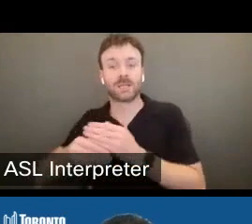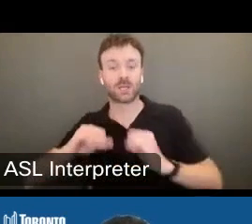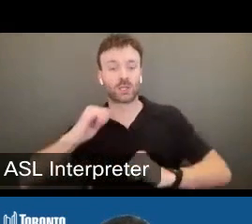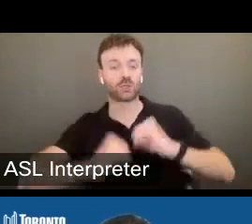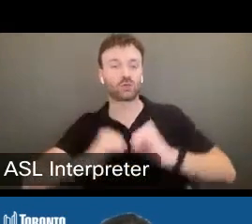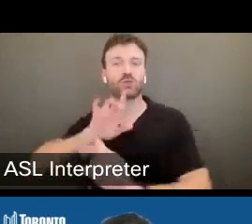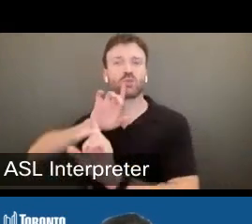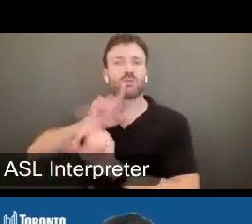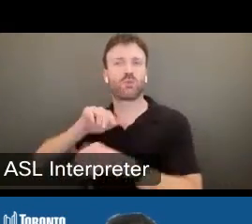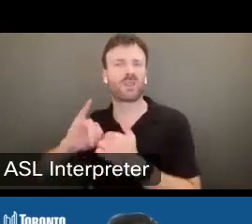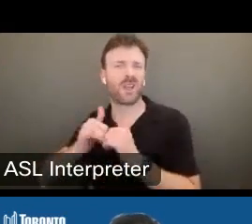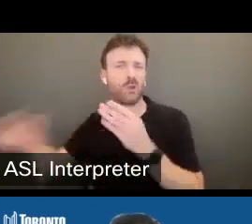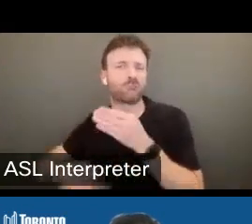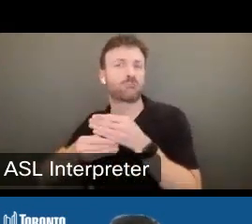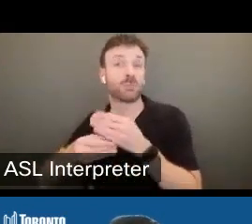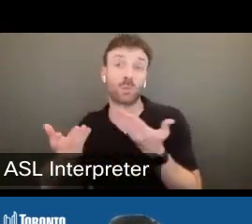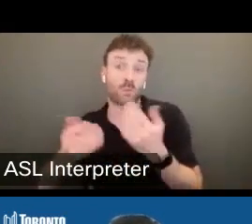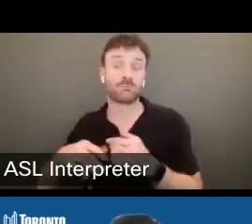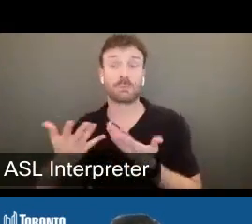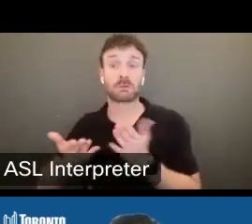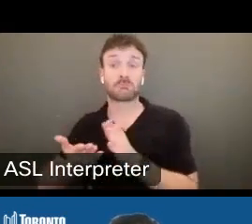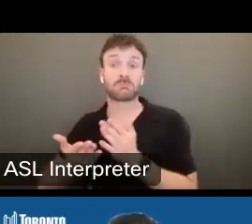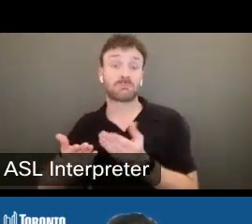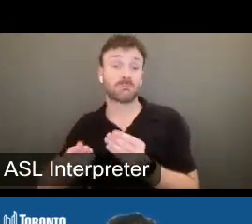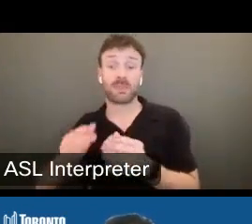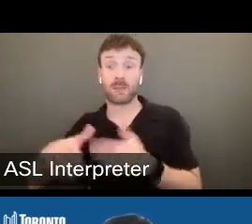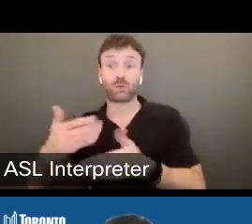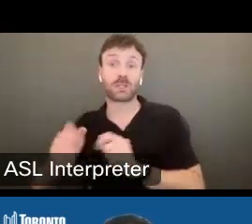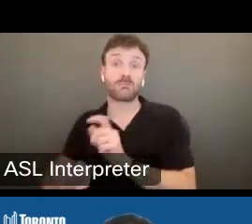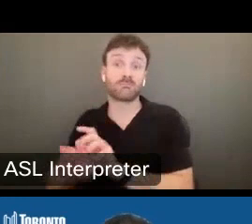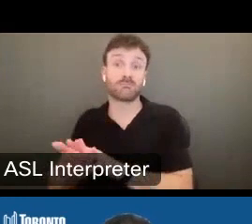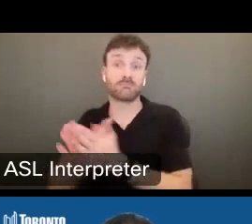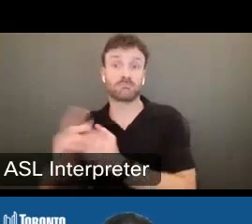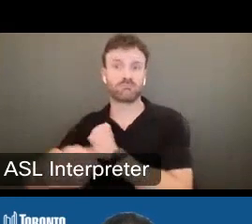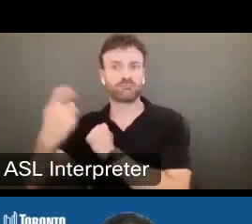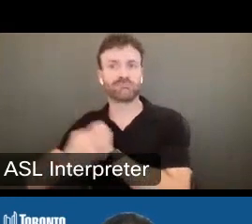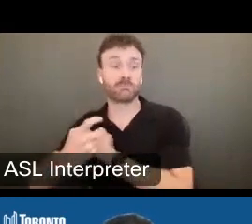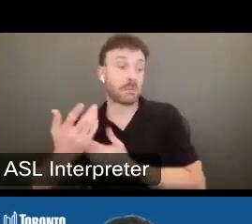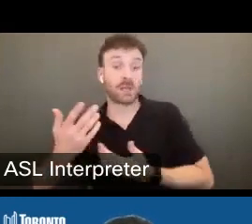maybe even go so far as automating the process based on your geo-coded location so you can